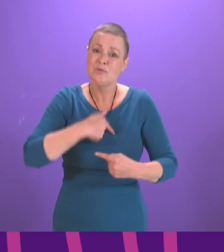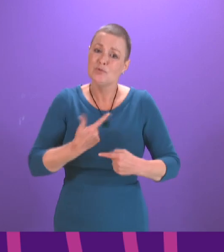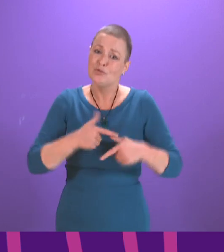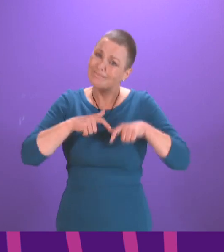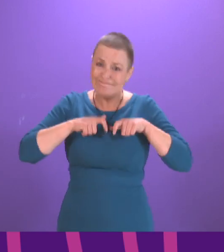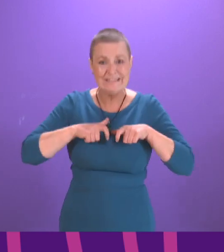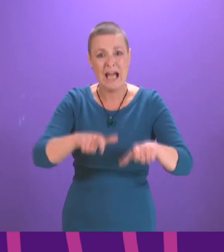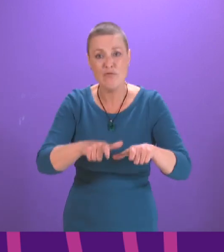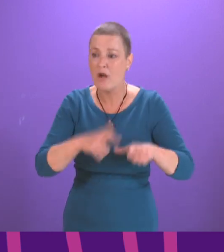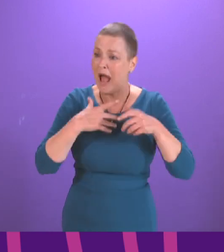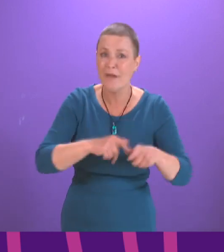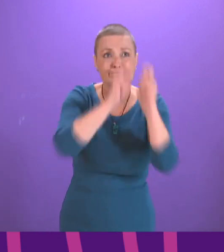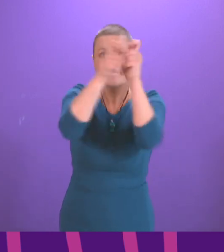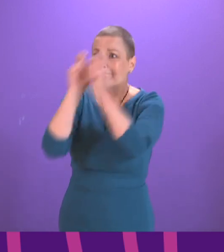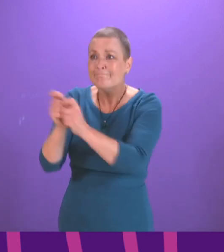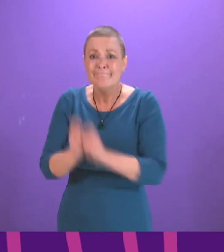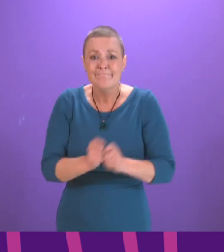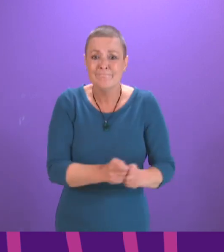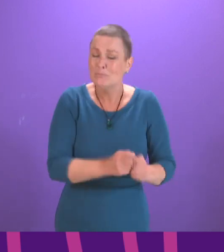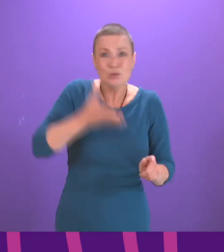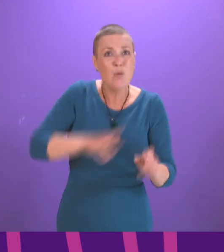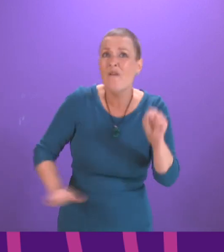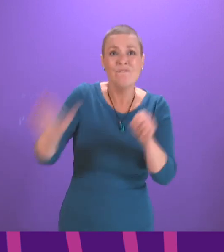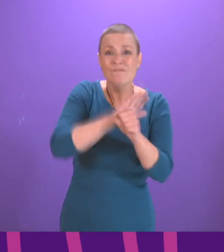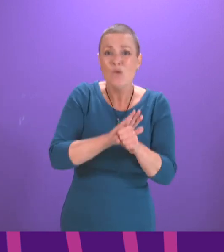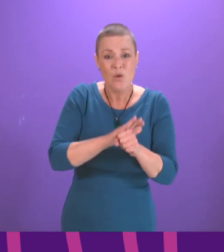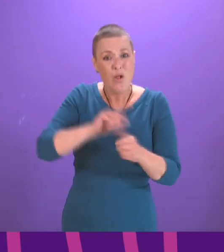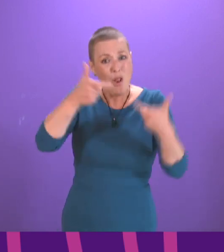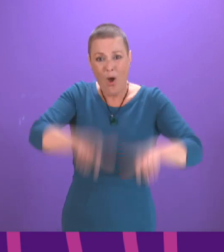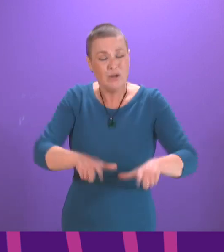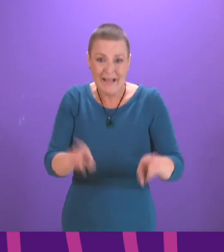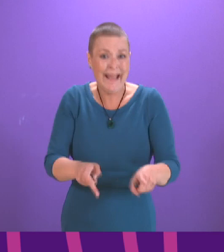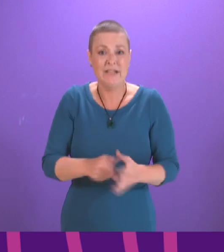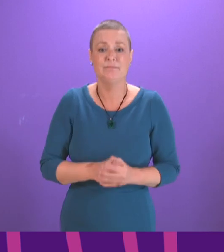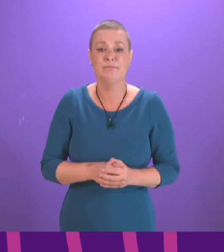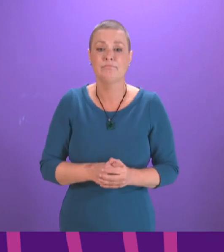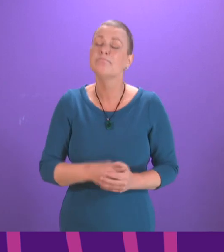proportionate response across different parts of the country to wider restrictions.